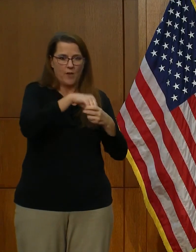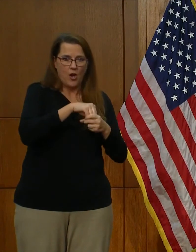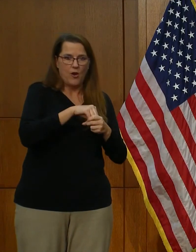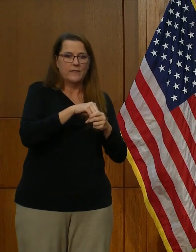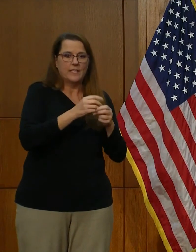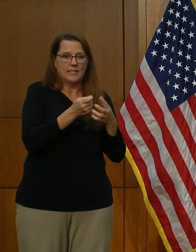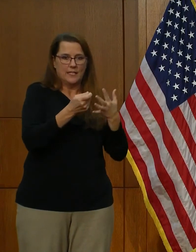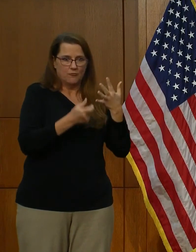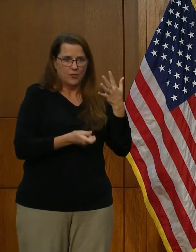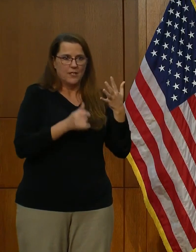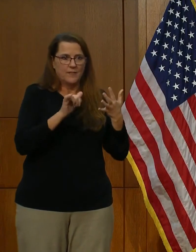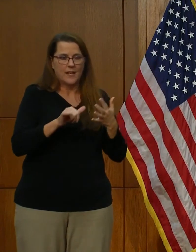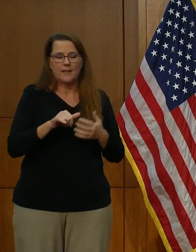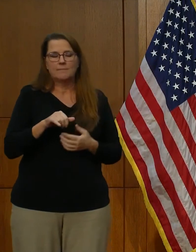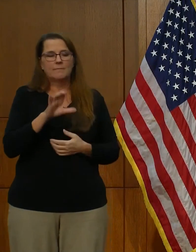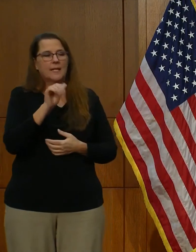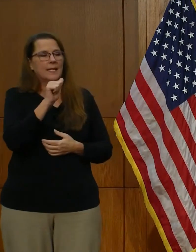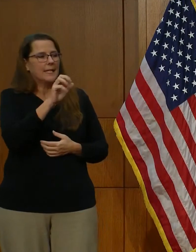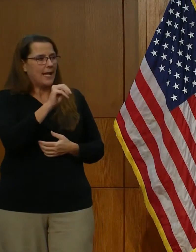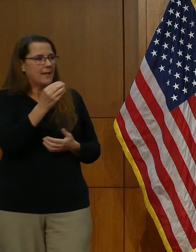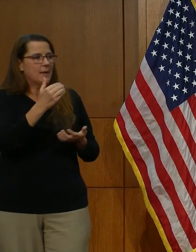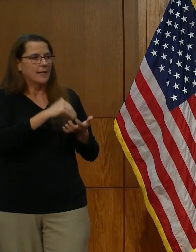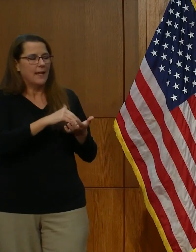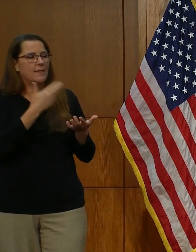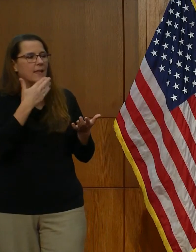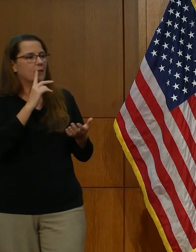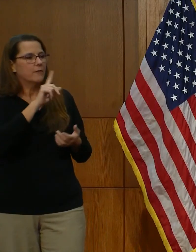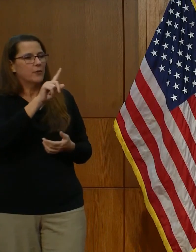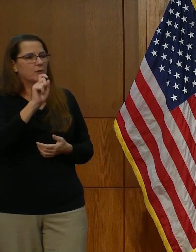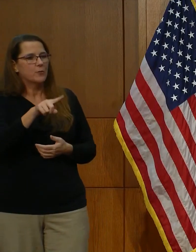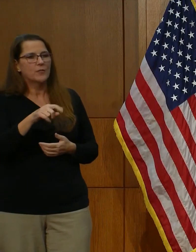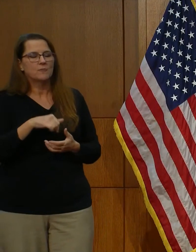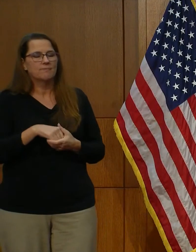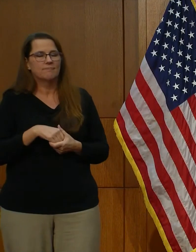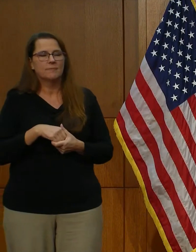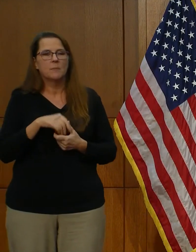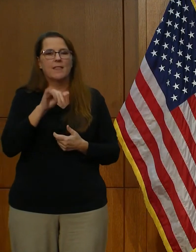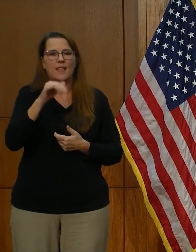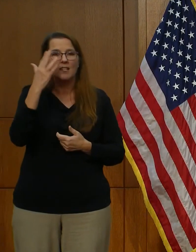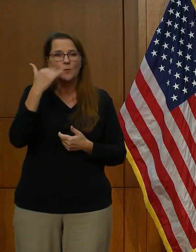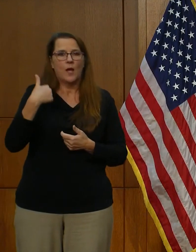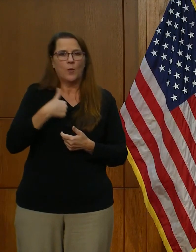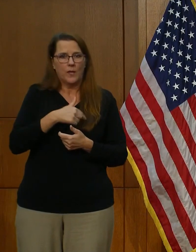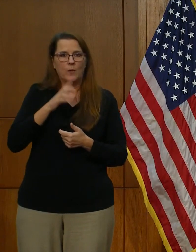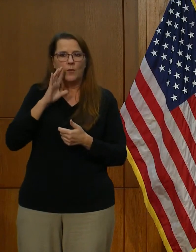HAND IN SCRUBBING THAT LARGER REPORT. 13 DOWN TO SIX. IT CAME